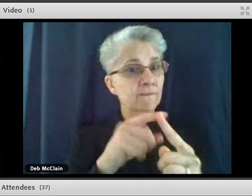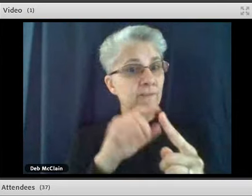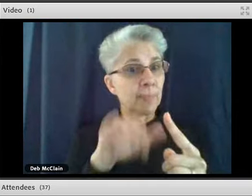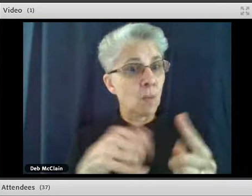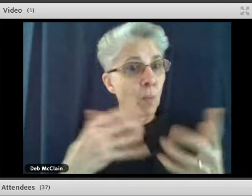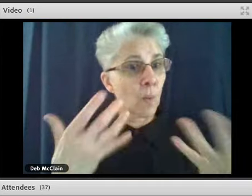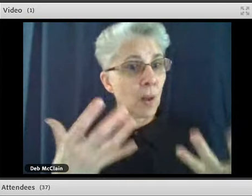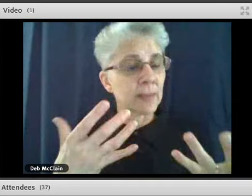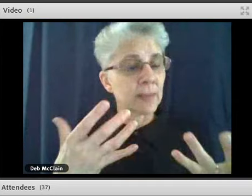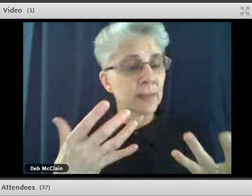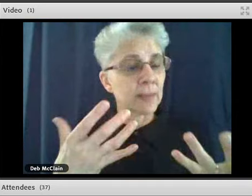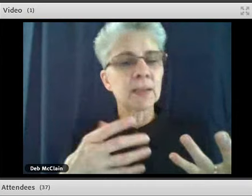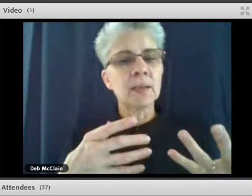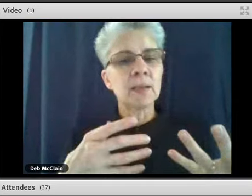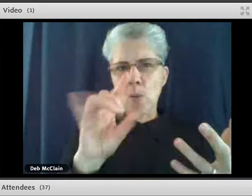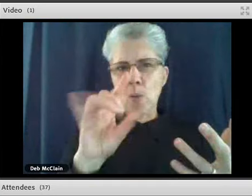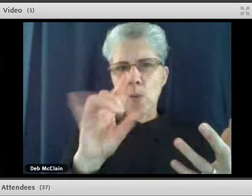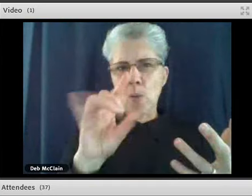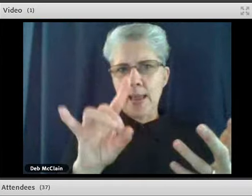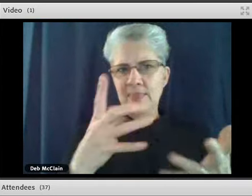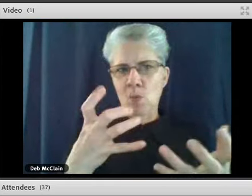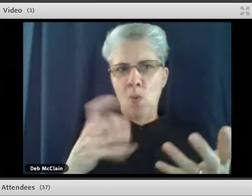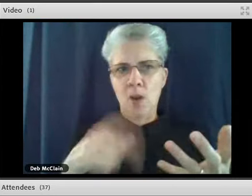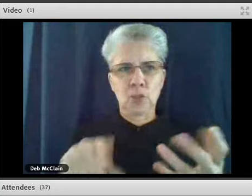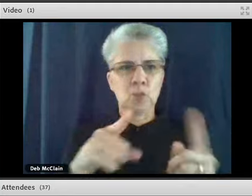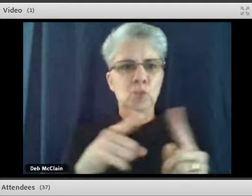the takeaway from this is that, with 508,